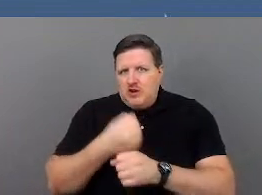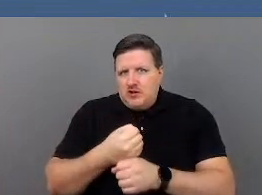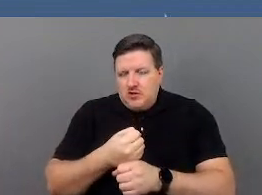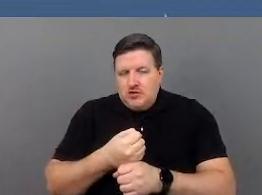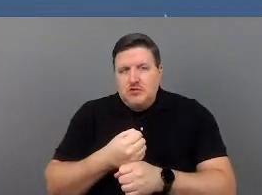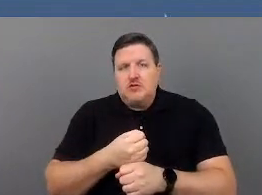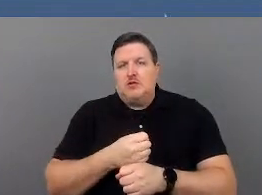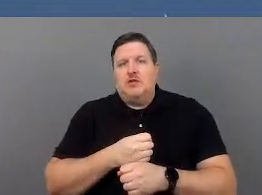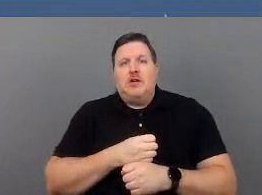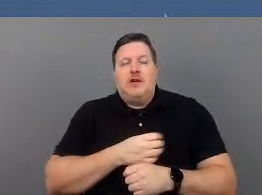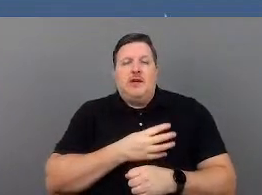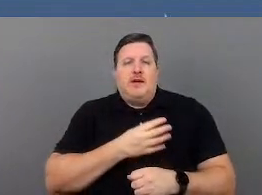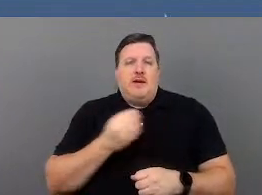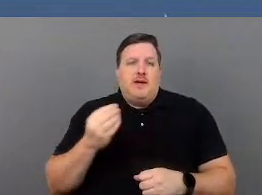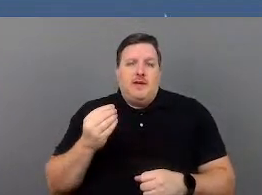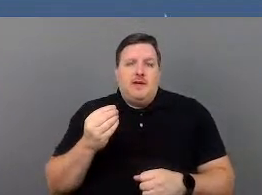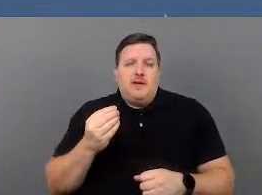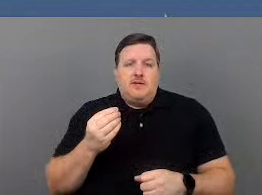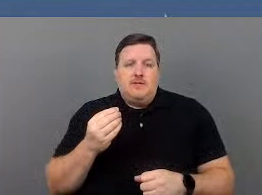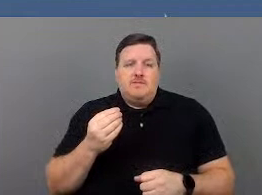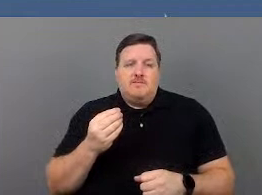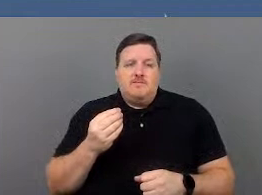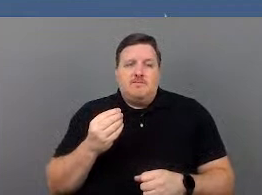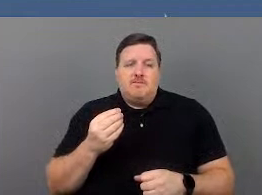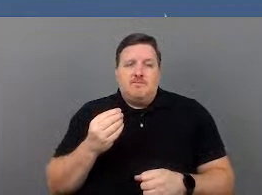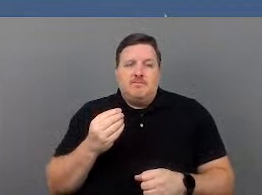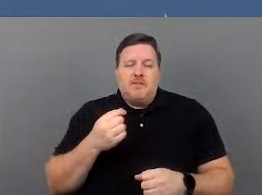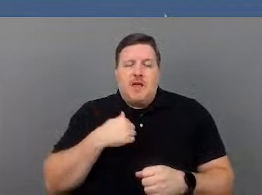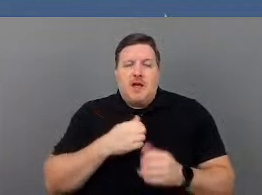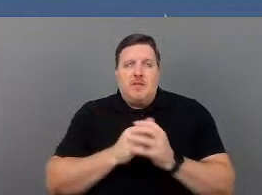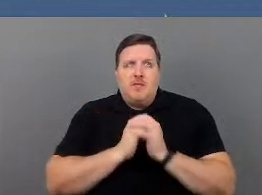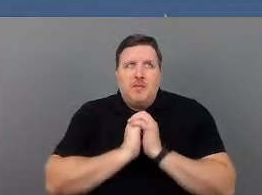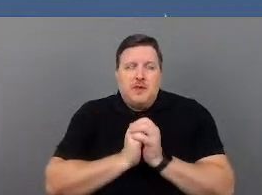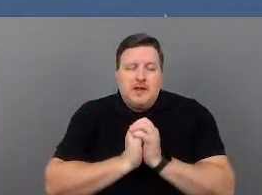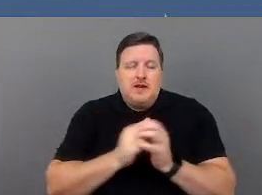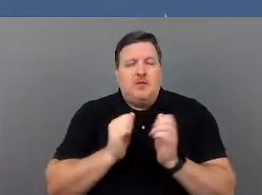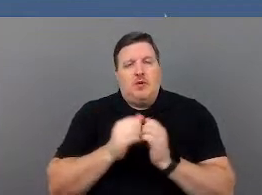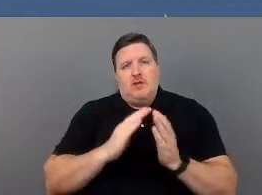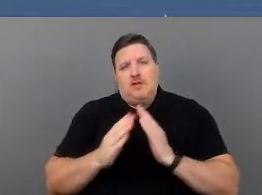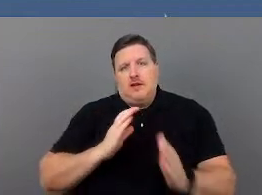THE INCREASE TO THE MINNEAPOLIS POLICE DEPARTMENT. FIRST OF ALL ONE OF THE REASONS I'M